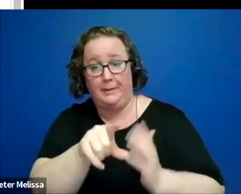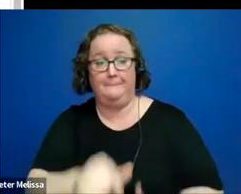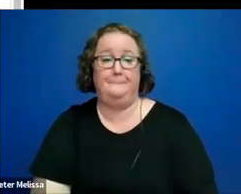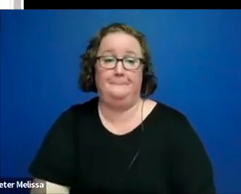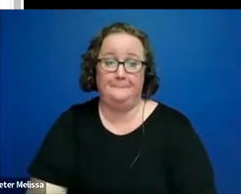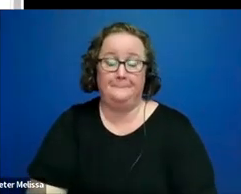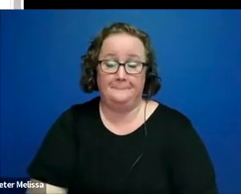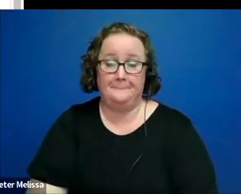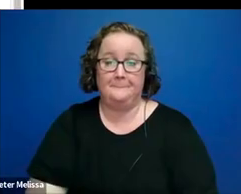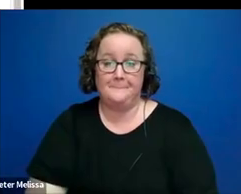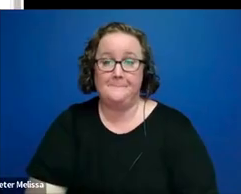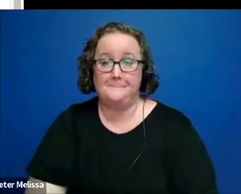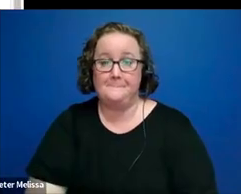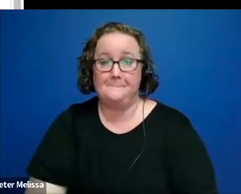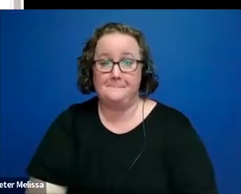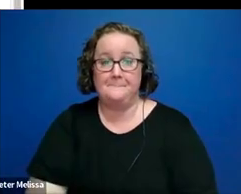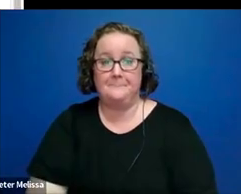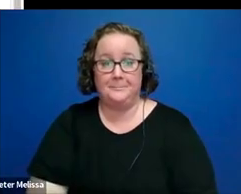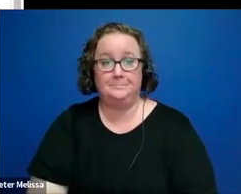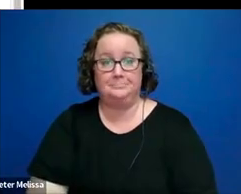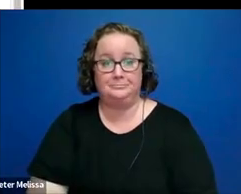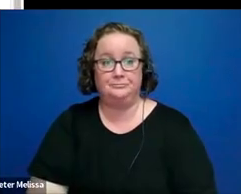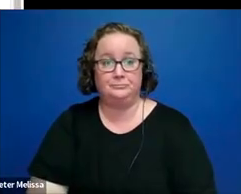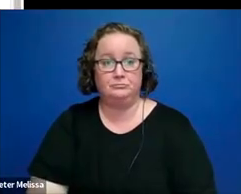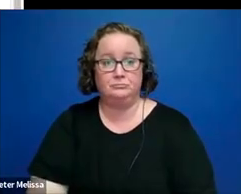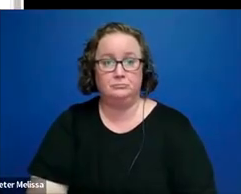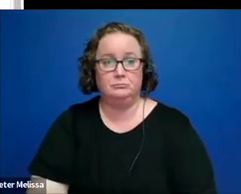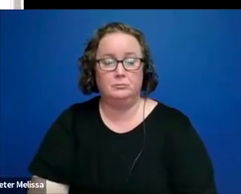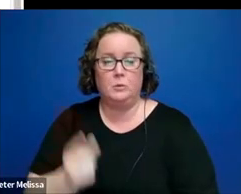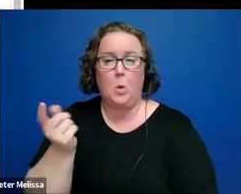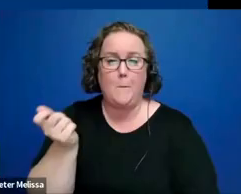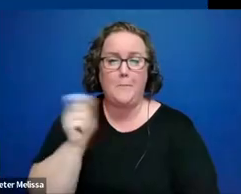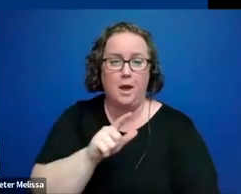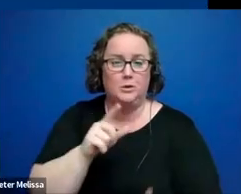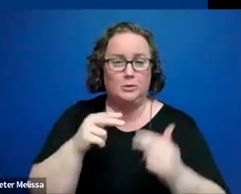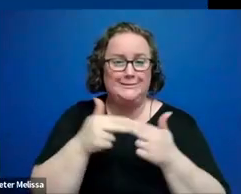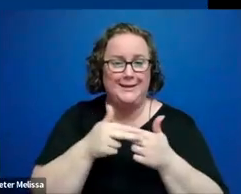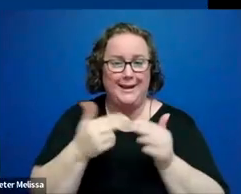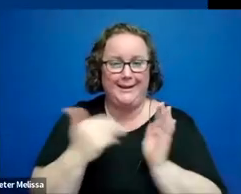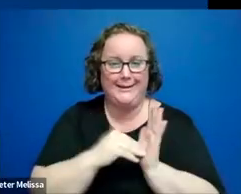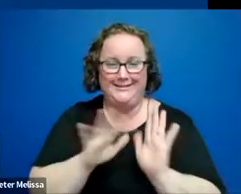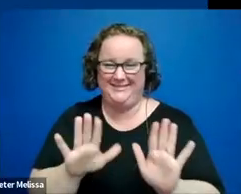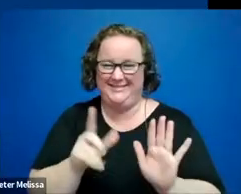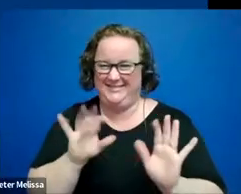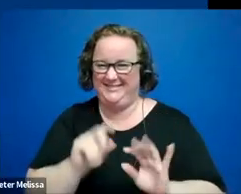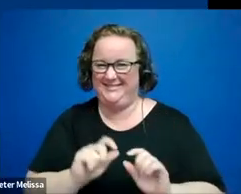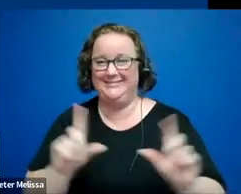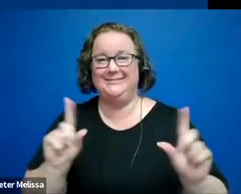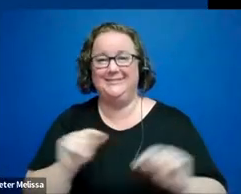I think we can go back to the slide deck now. So I will stop sharing and